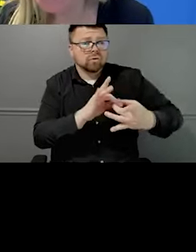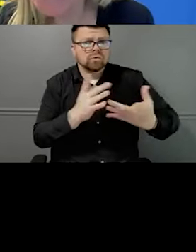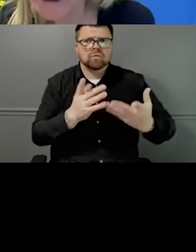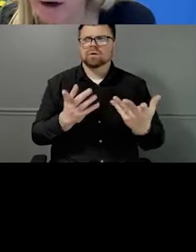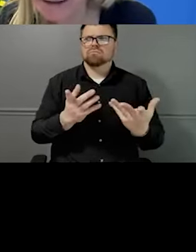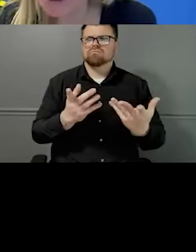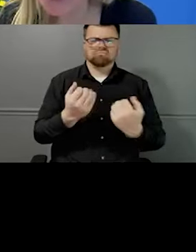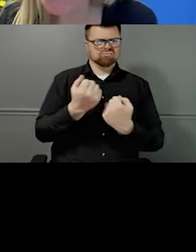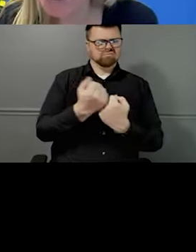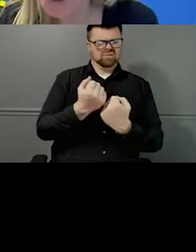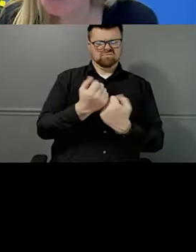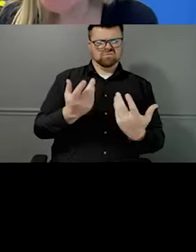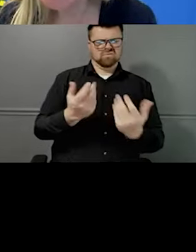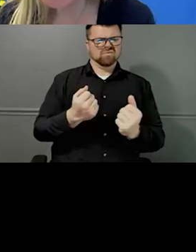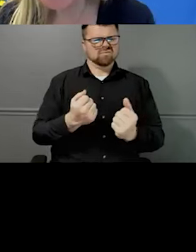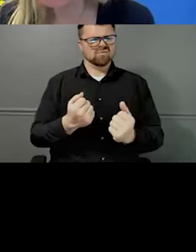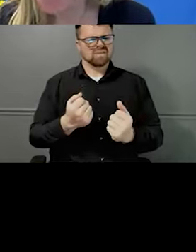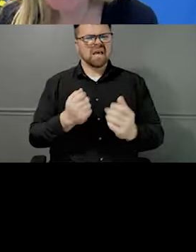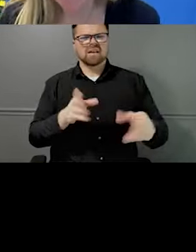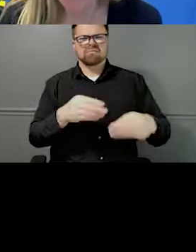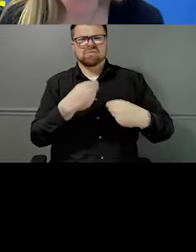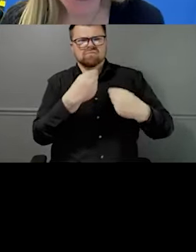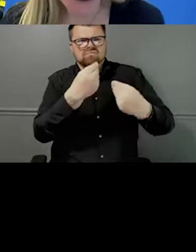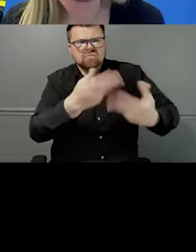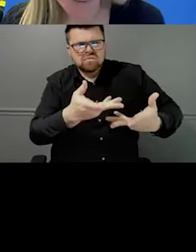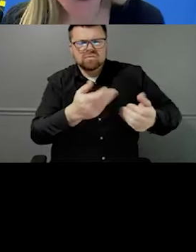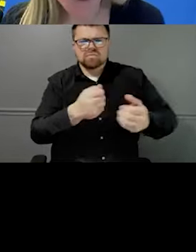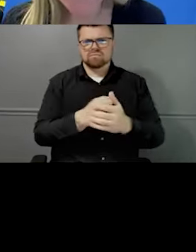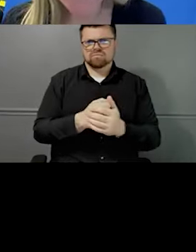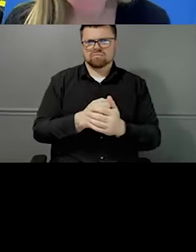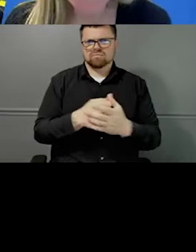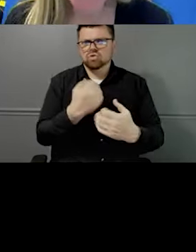an in-kind contribution and when do we want it reported?